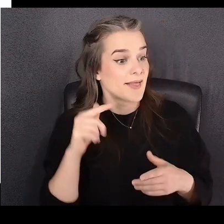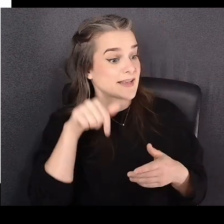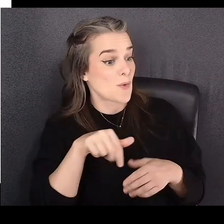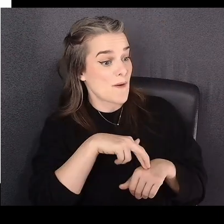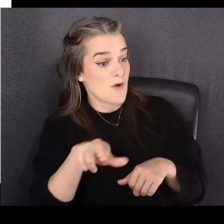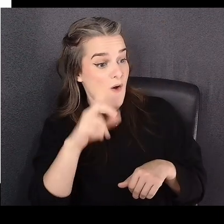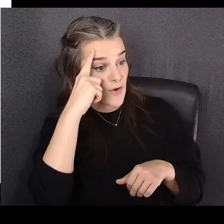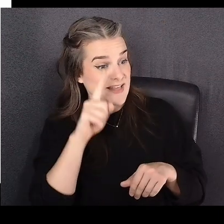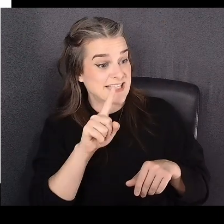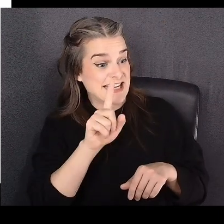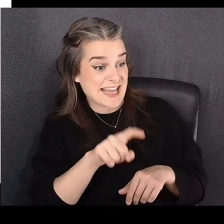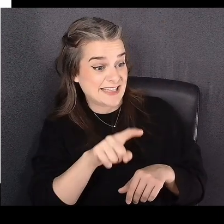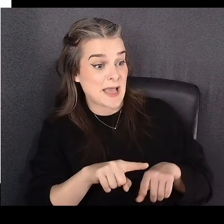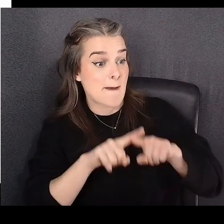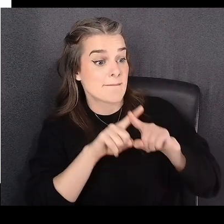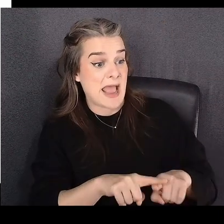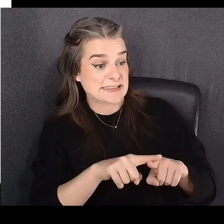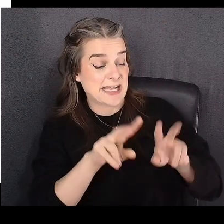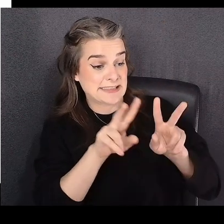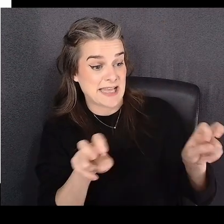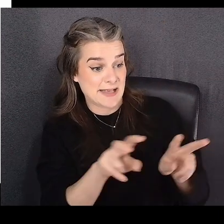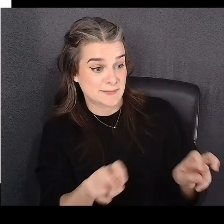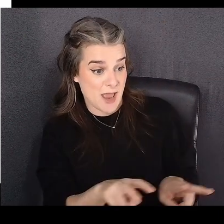And family's like, yes, but can you wrap in education